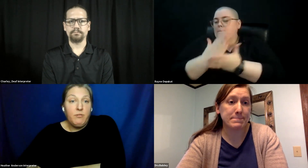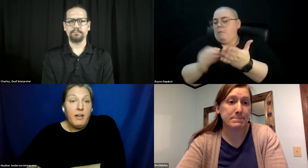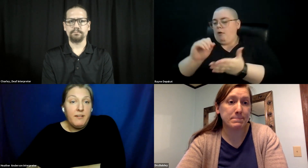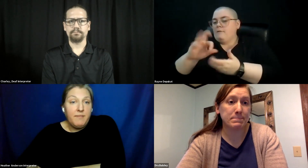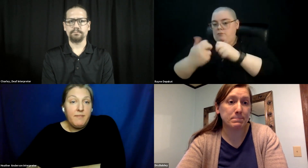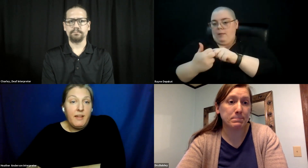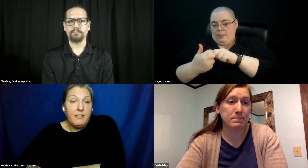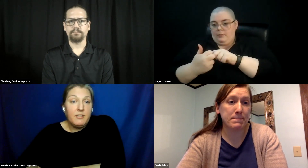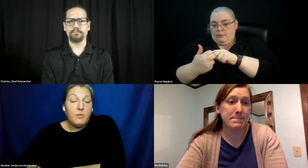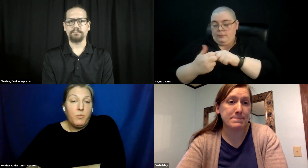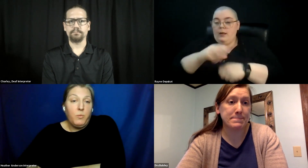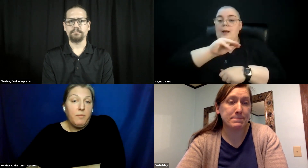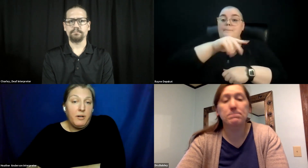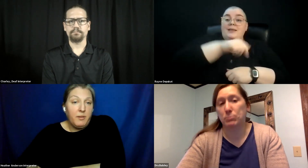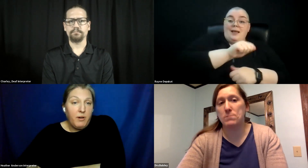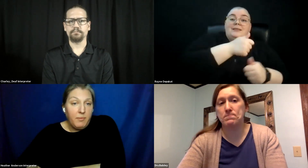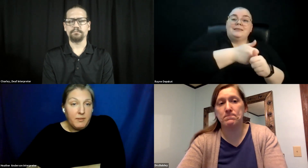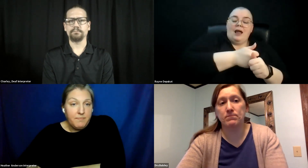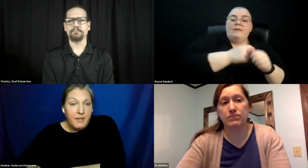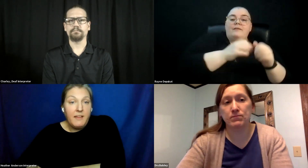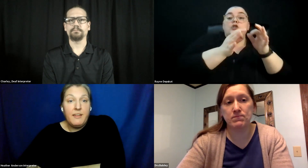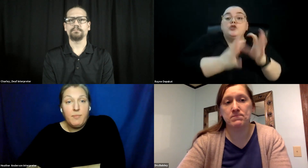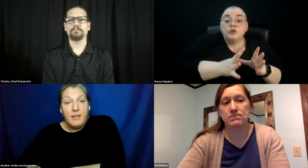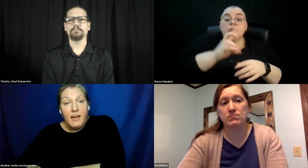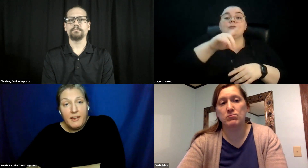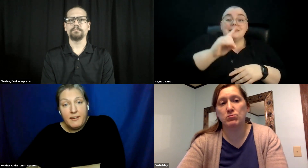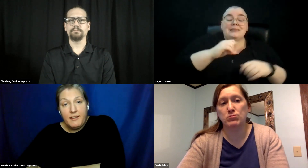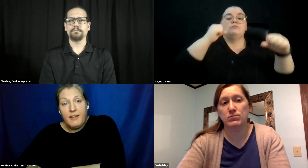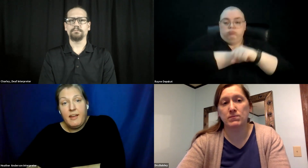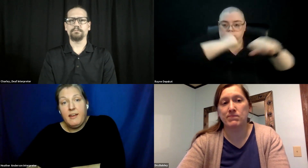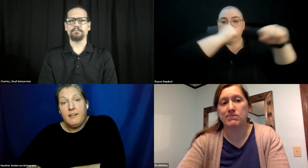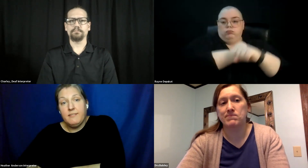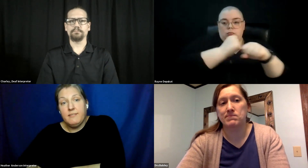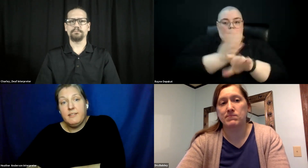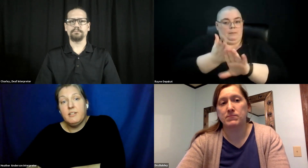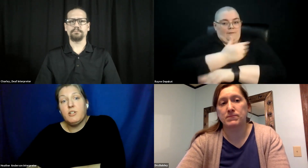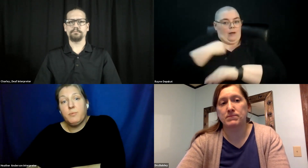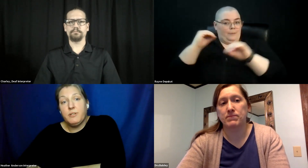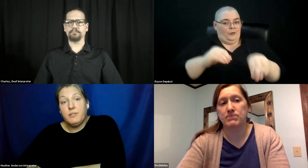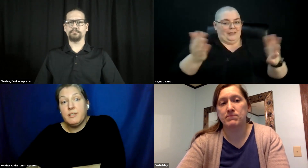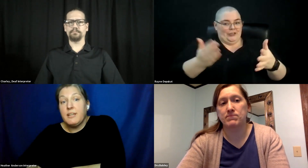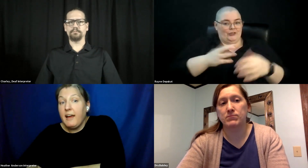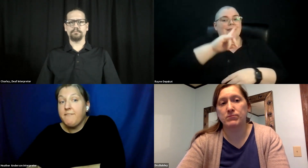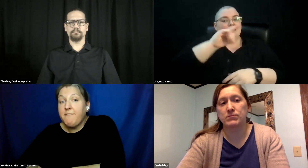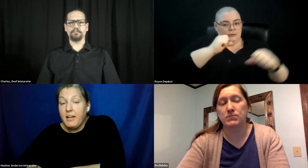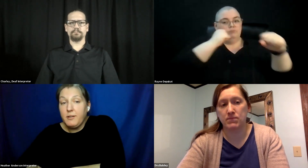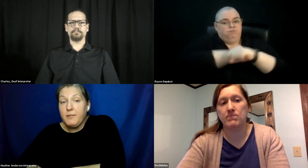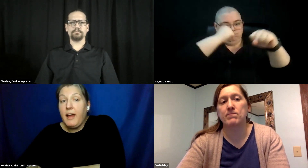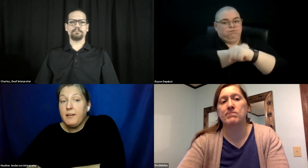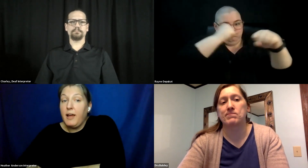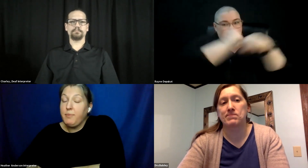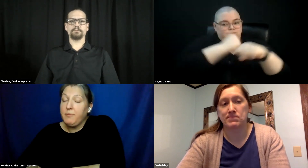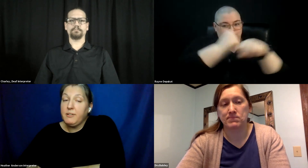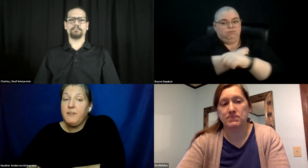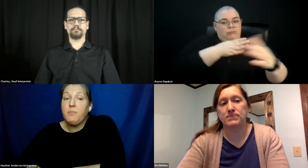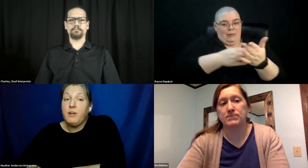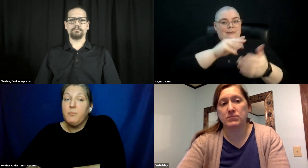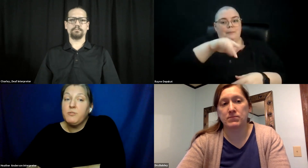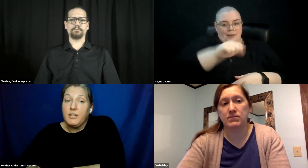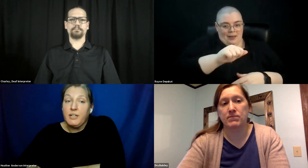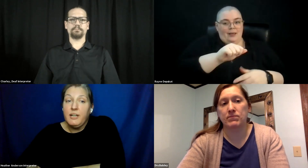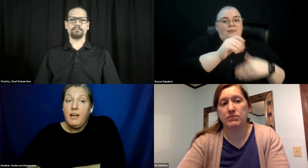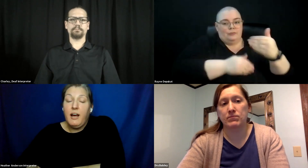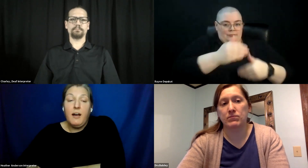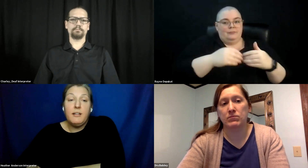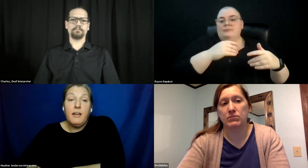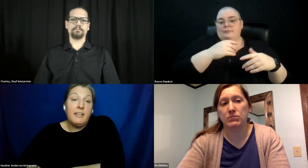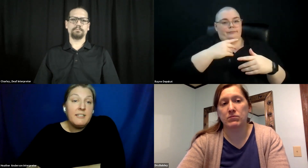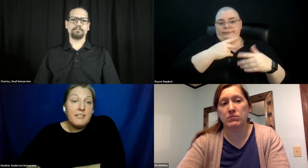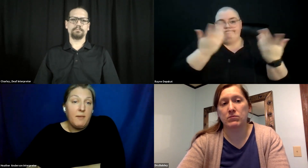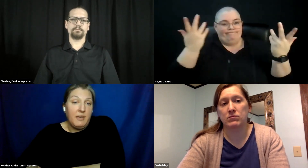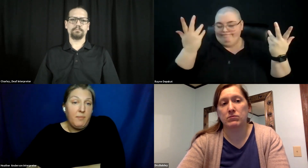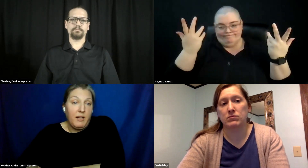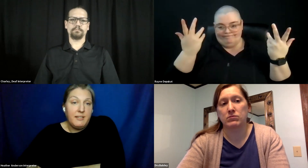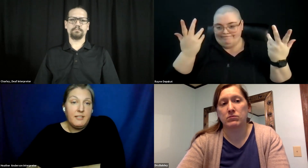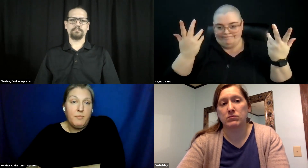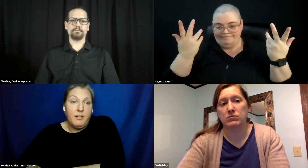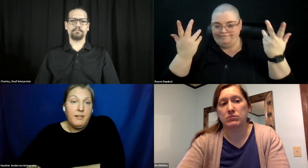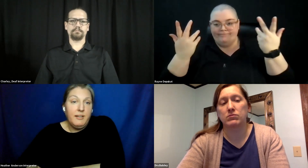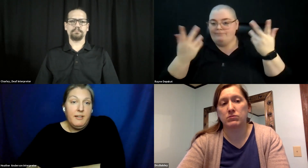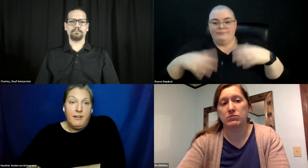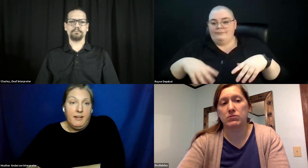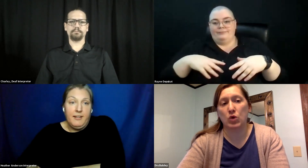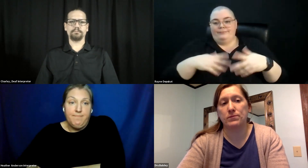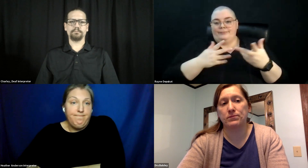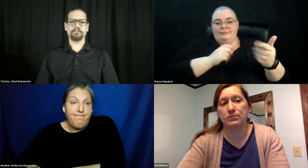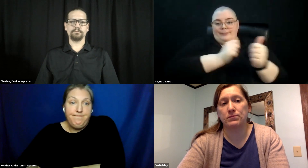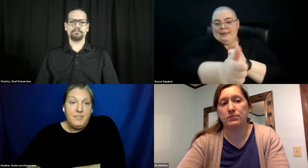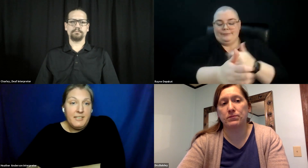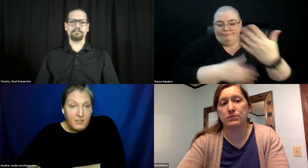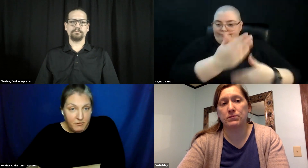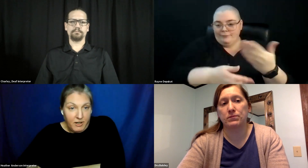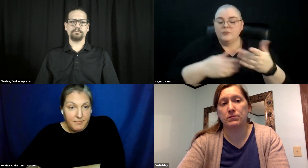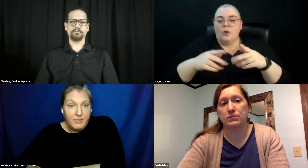But you're right. That is one part of the problem and the MPA, and the interpreters had fights that I put up a good fight before I moved here against the MPA process but didn't get too far.